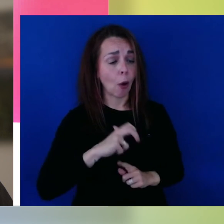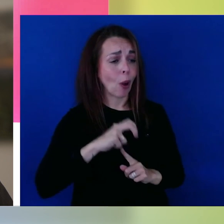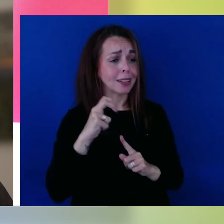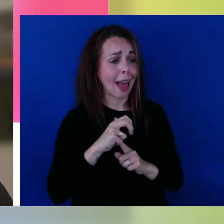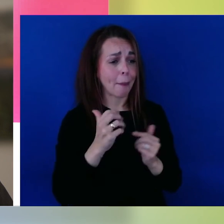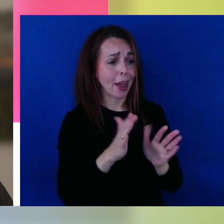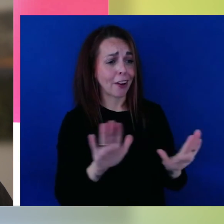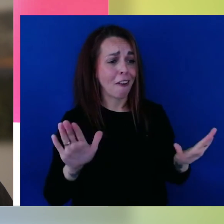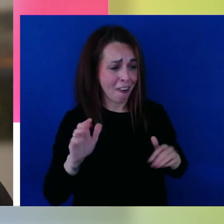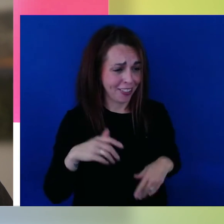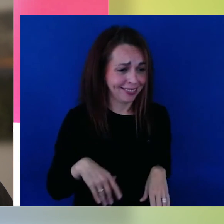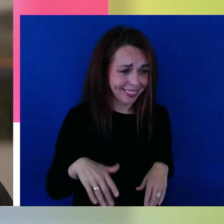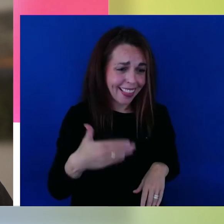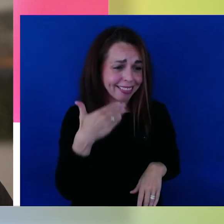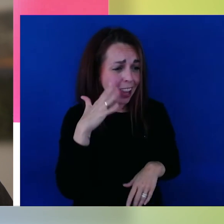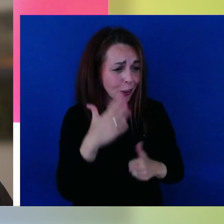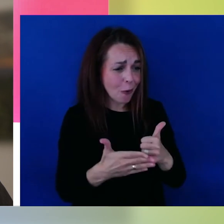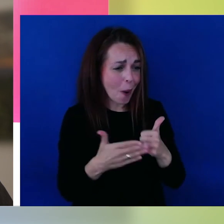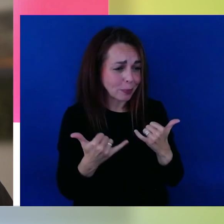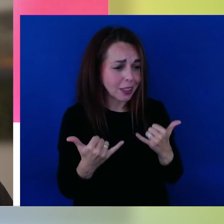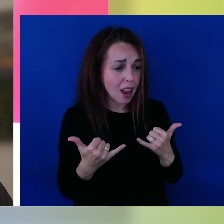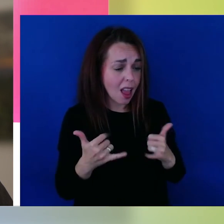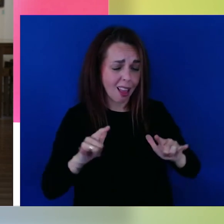Thanks for your help today. I love you.